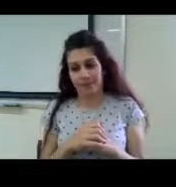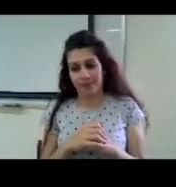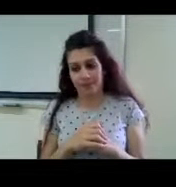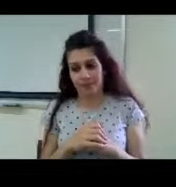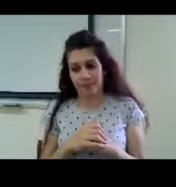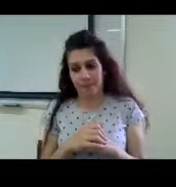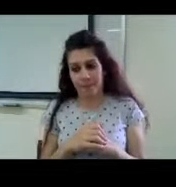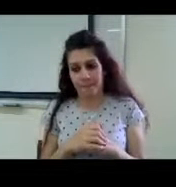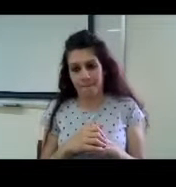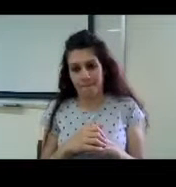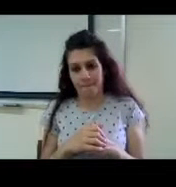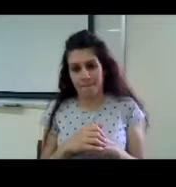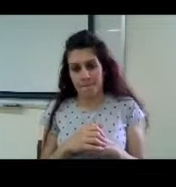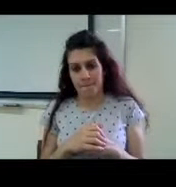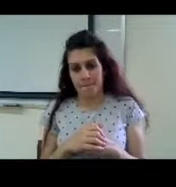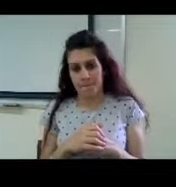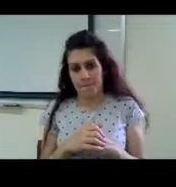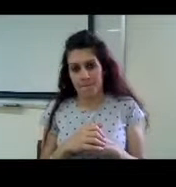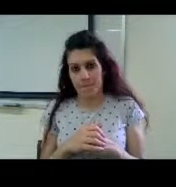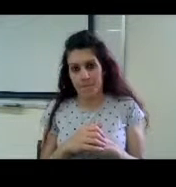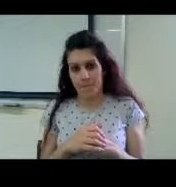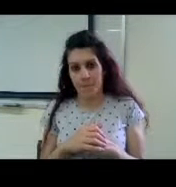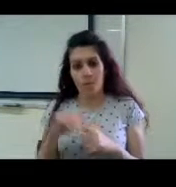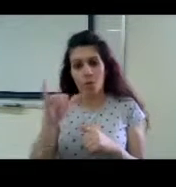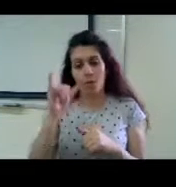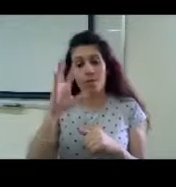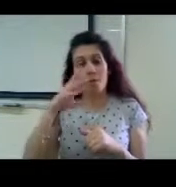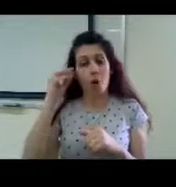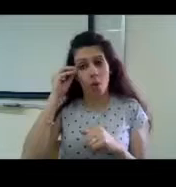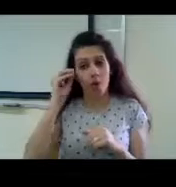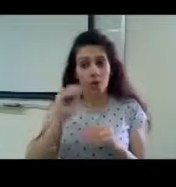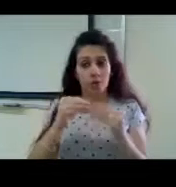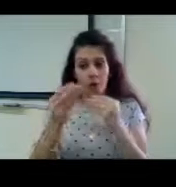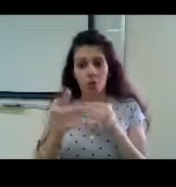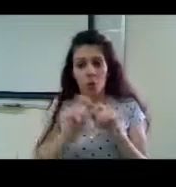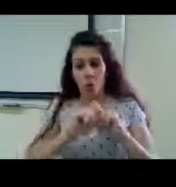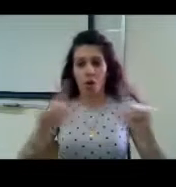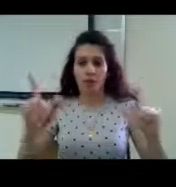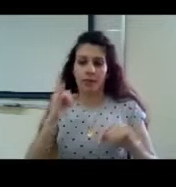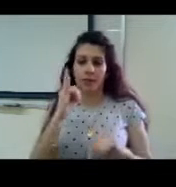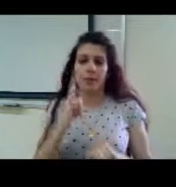cone and was that and Alma her are be shaken Jade